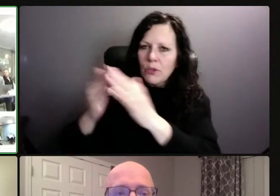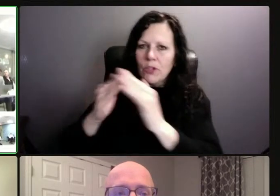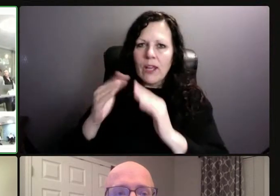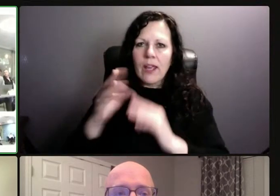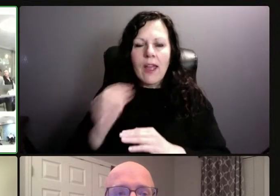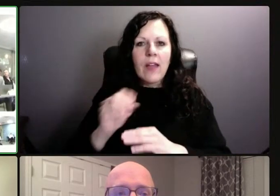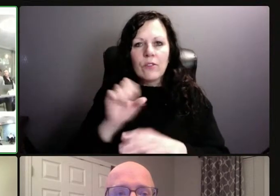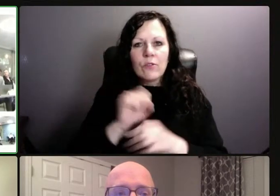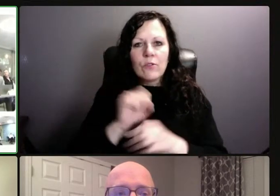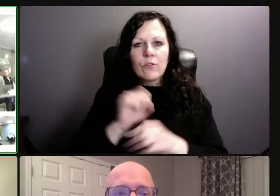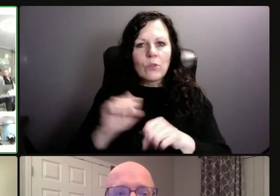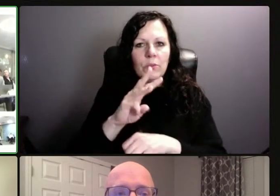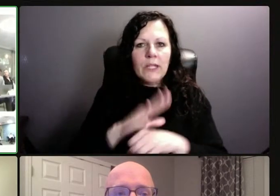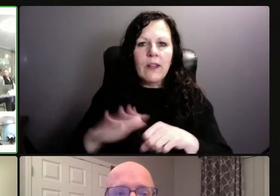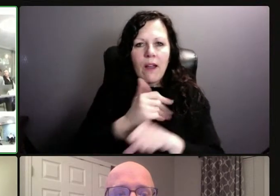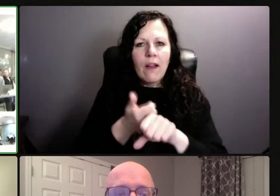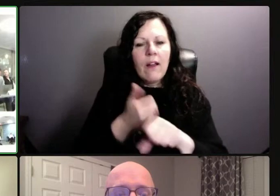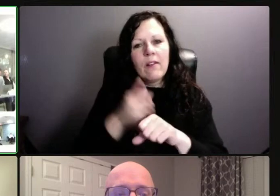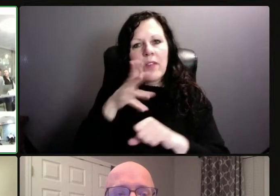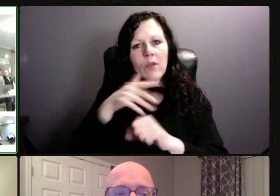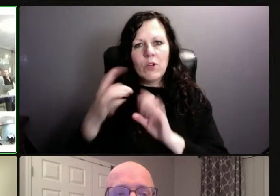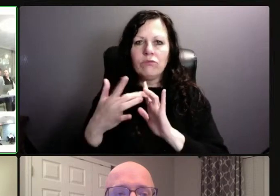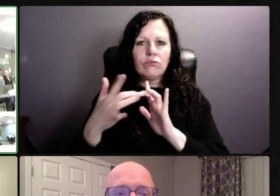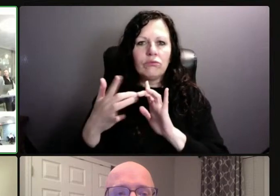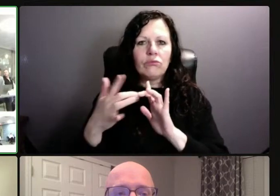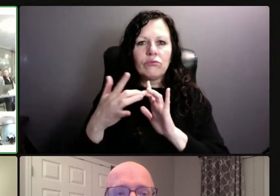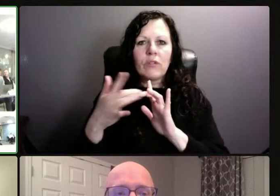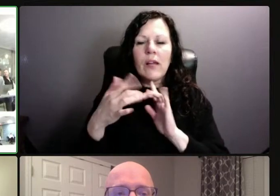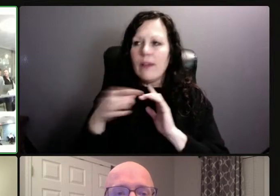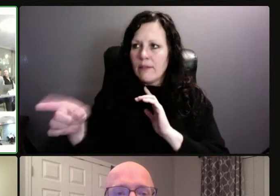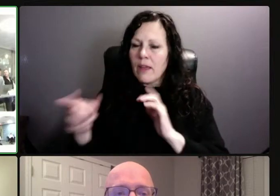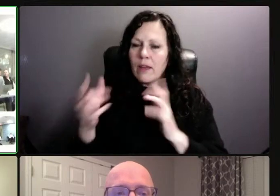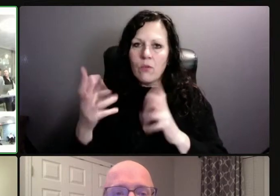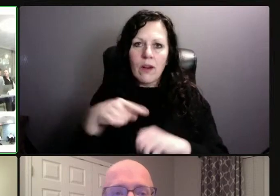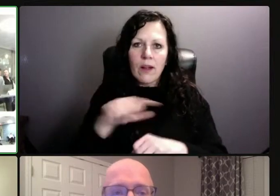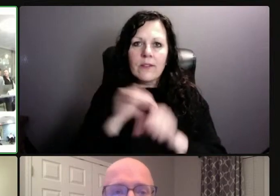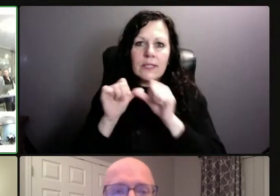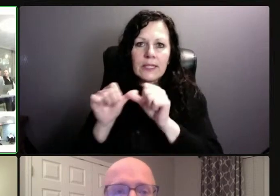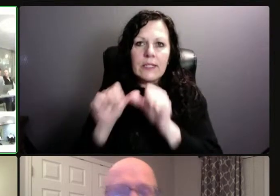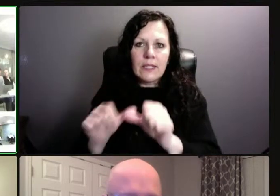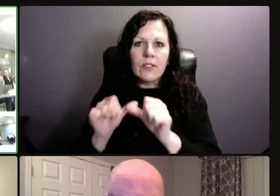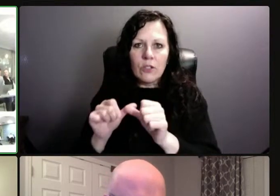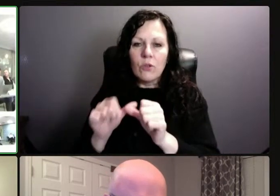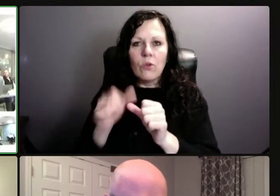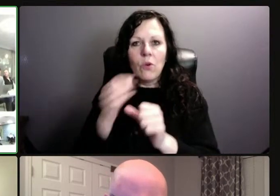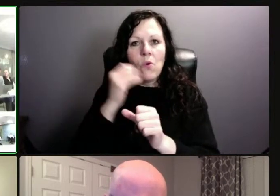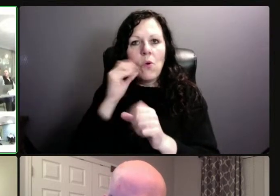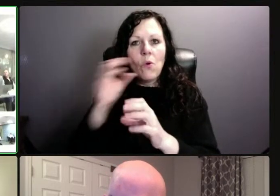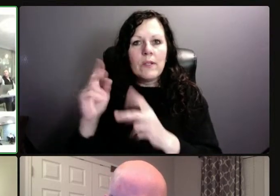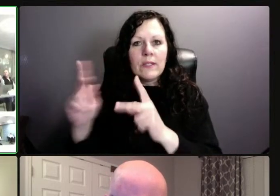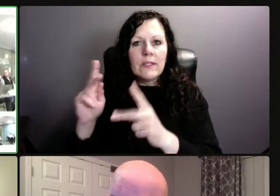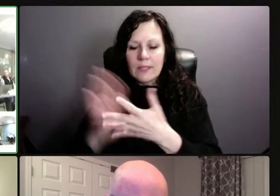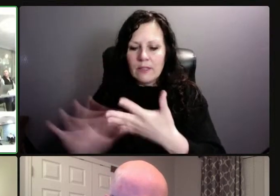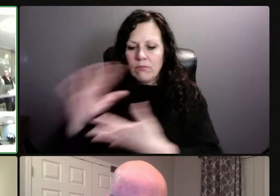AND FROM THE PEOPLE WHO TALK TO ME ON COMMUNITY ENGAGE WITH ME